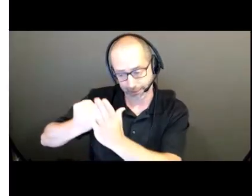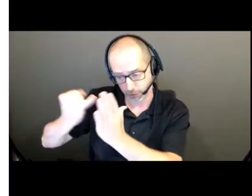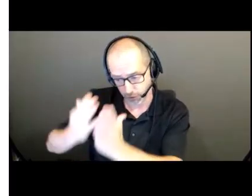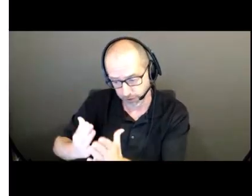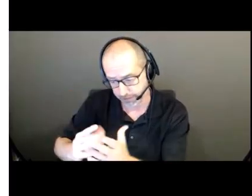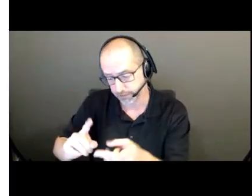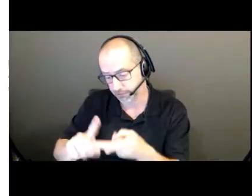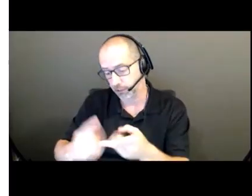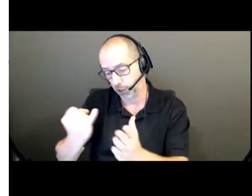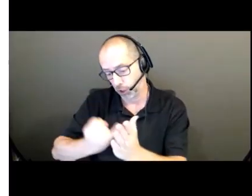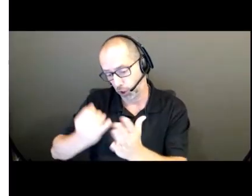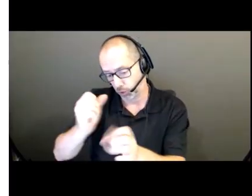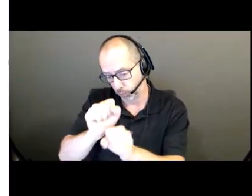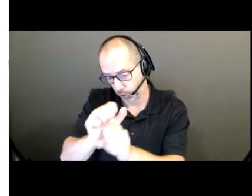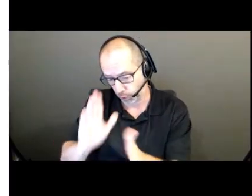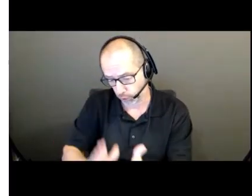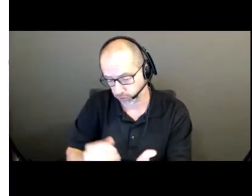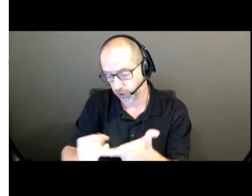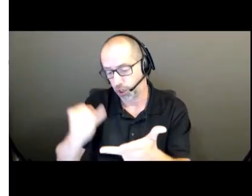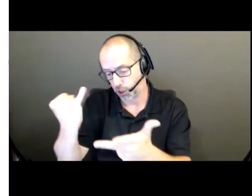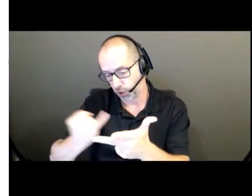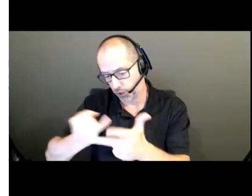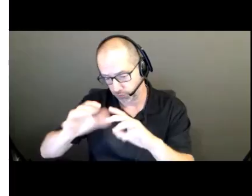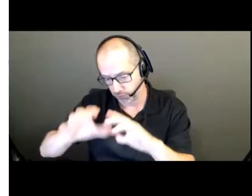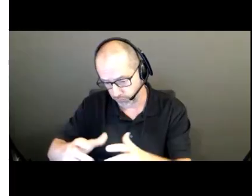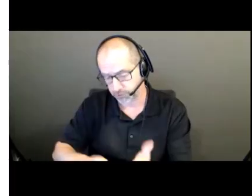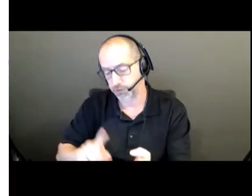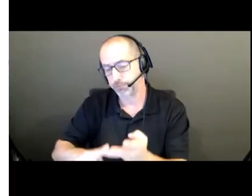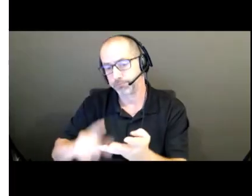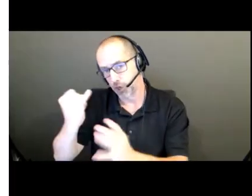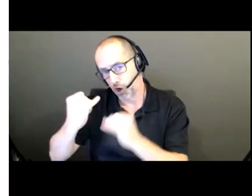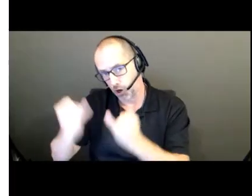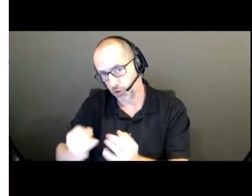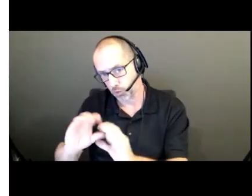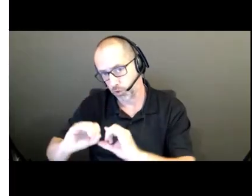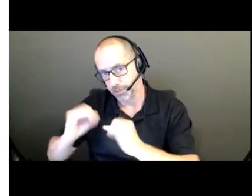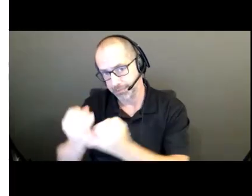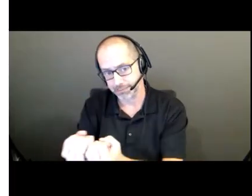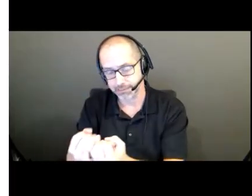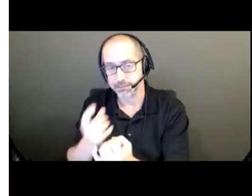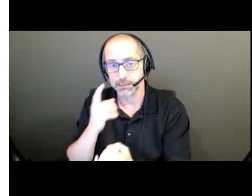artistic groups, and artistic organizations of at least five consecutive days.